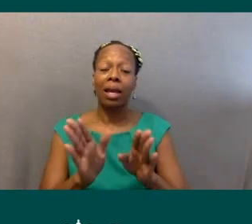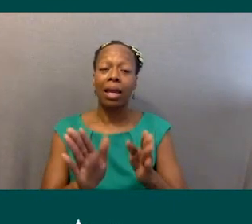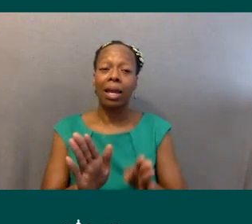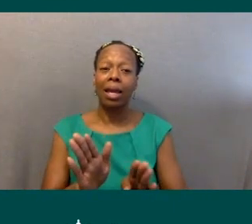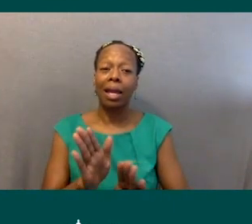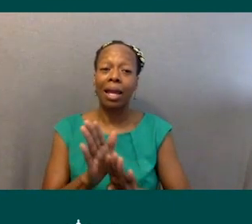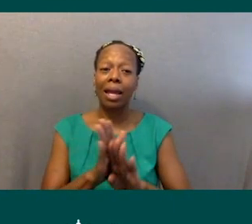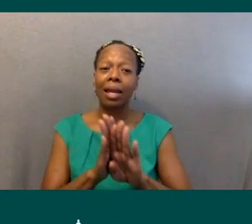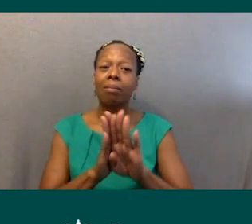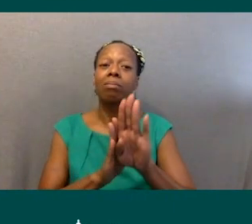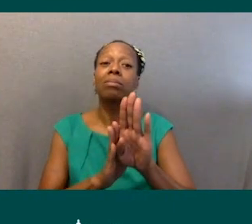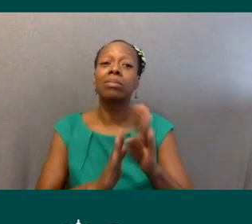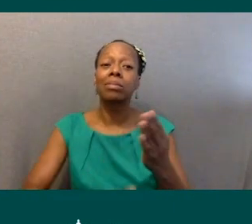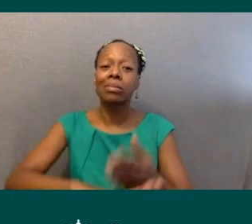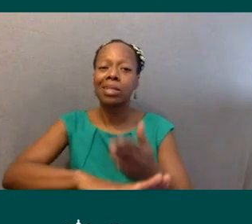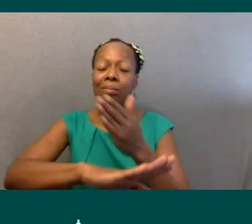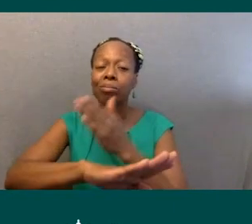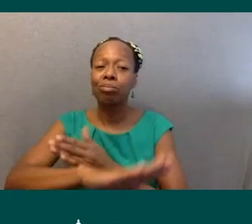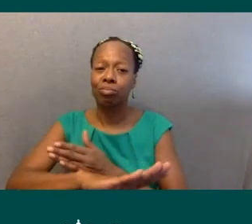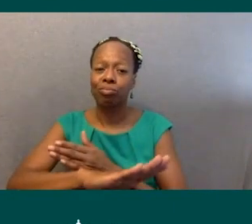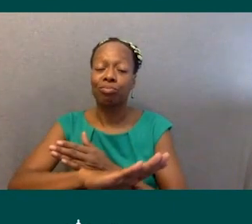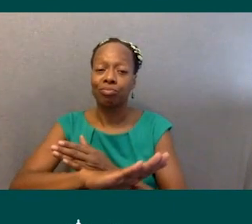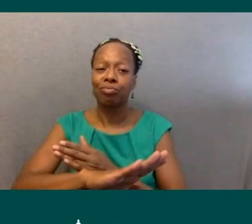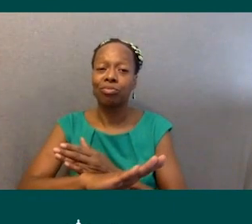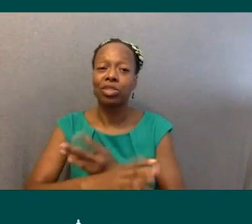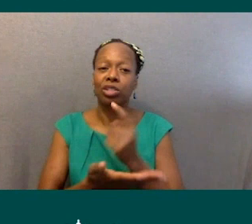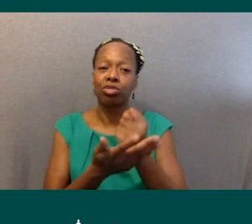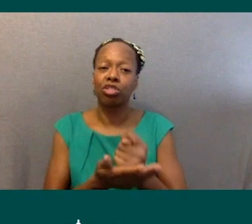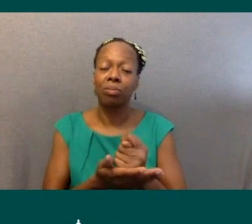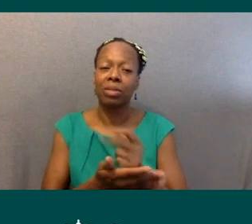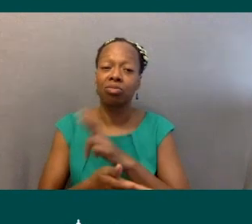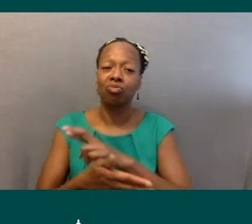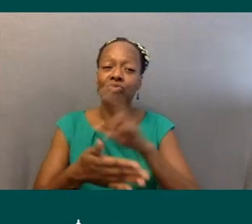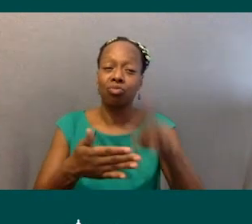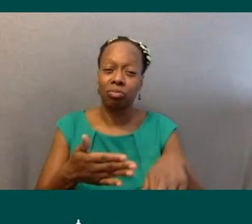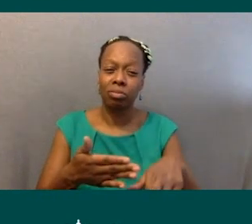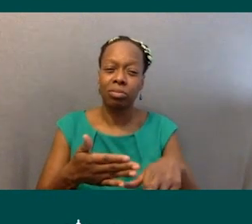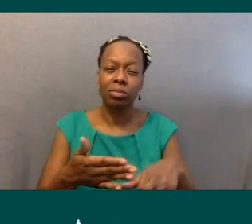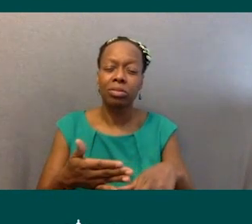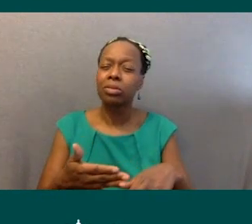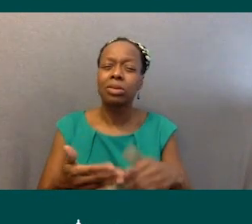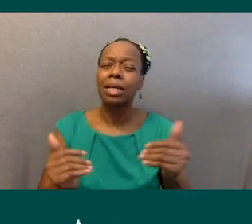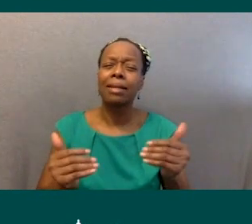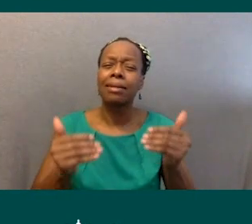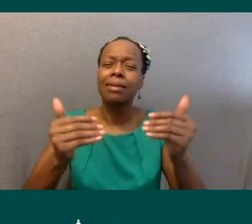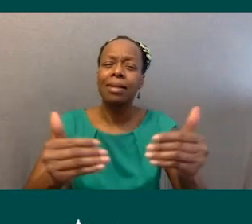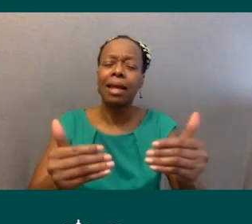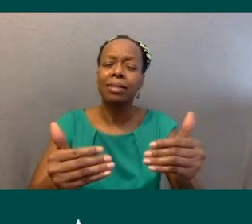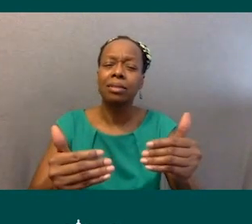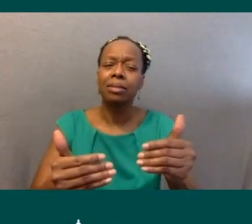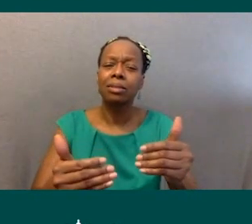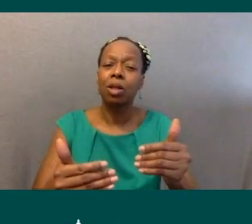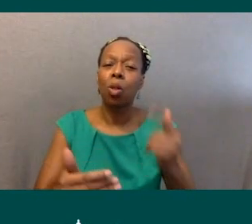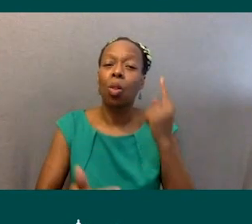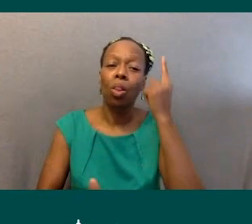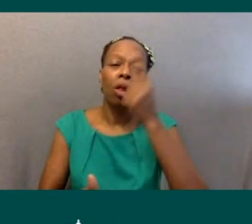you go in there and do your surgery and you do your part, but then what's next, how do these families help bring all this together?